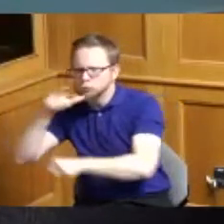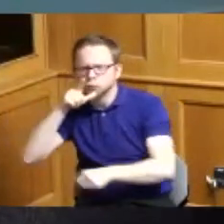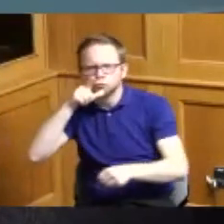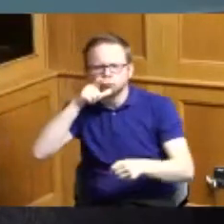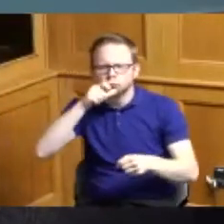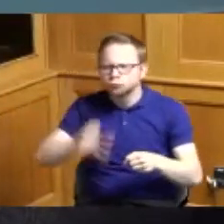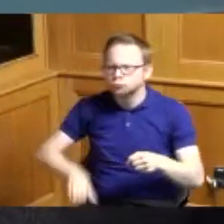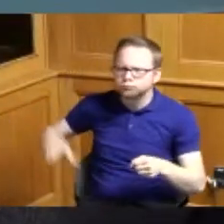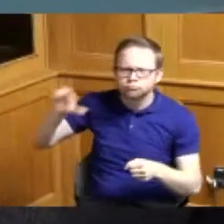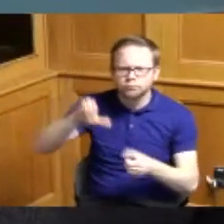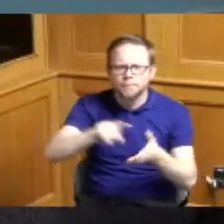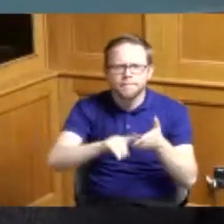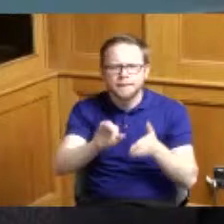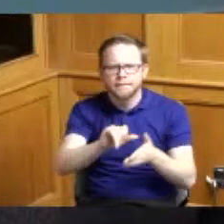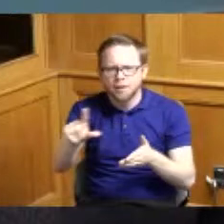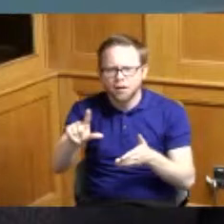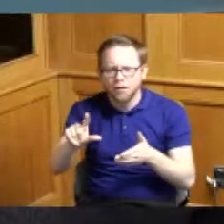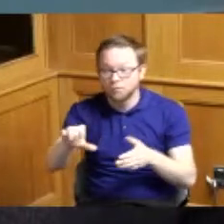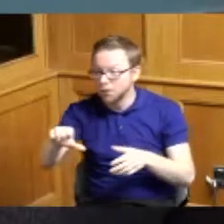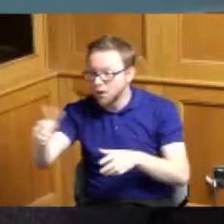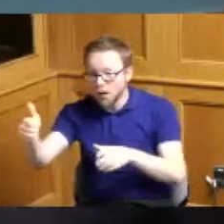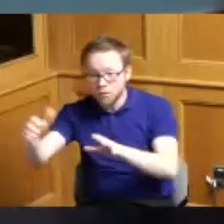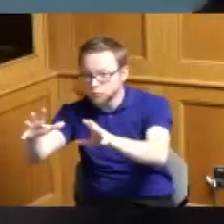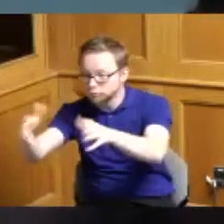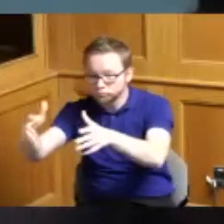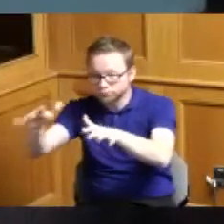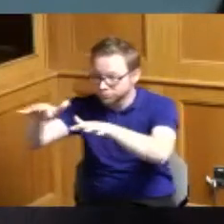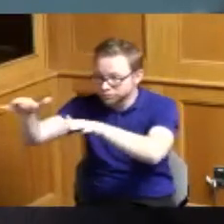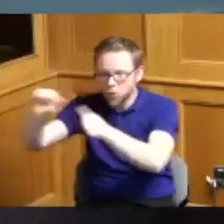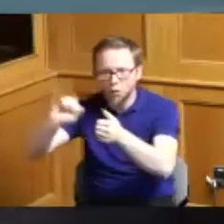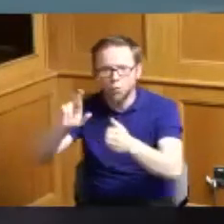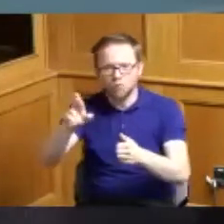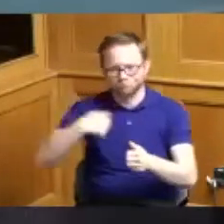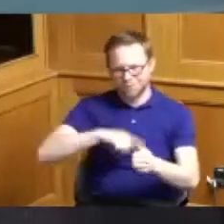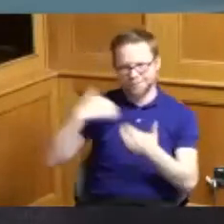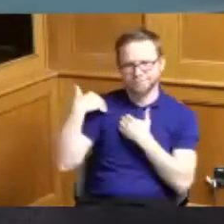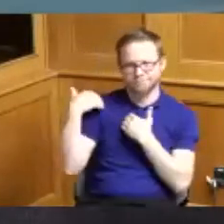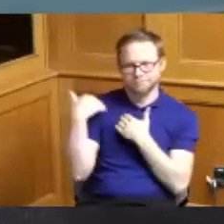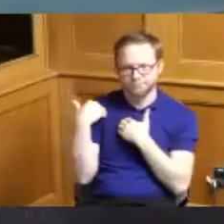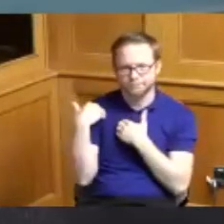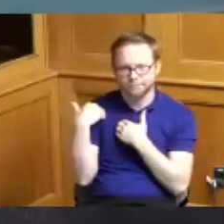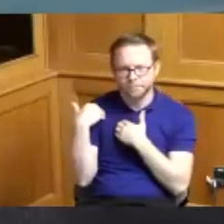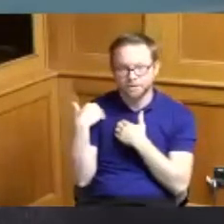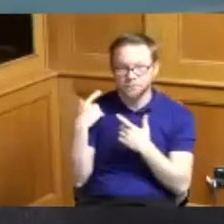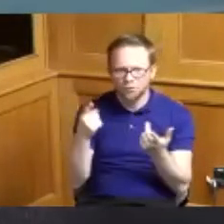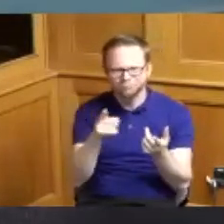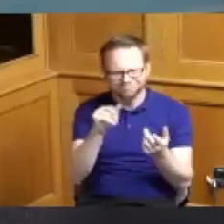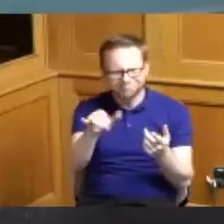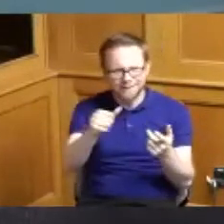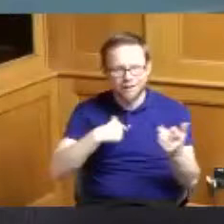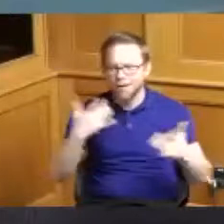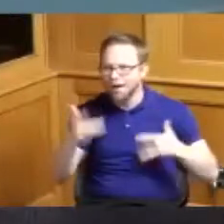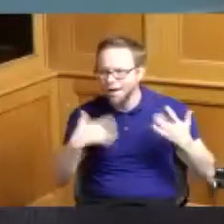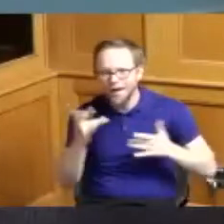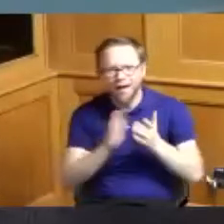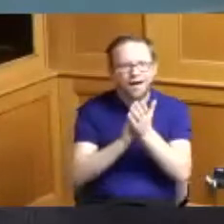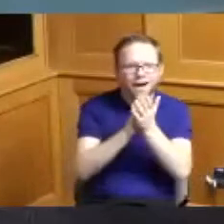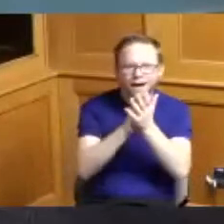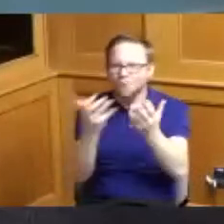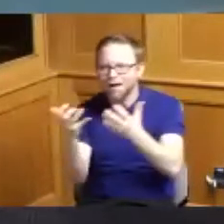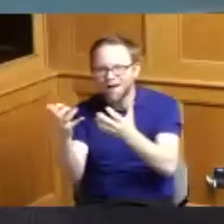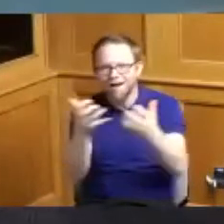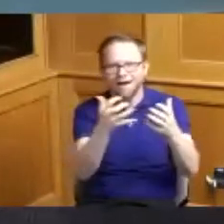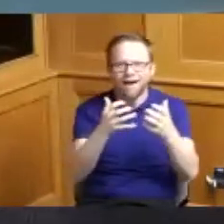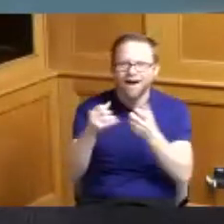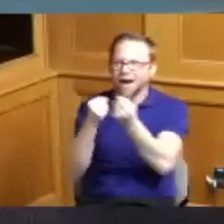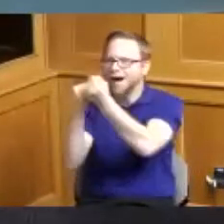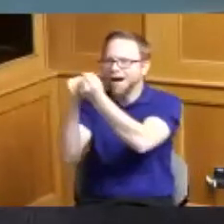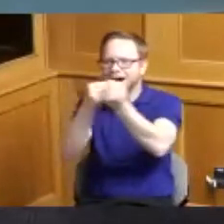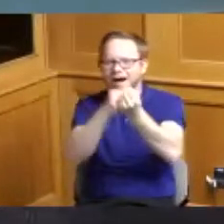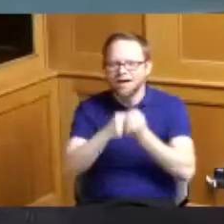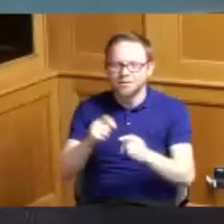we have to pay it and so I had to think beyond my excitement my clapping my rah-rah and I had to get